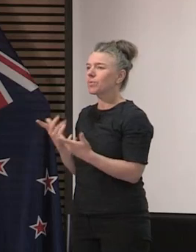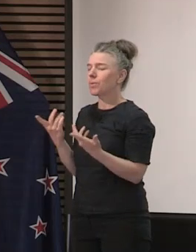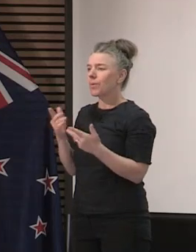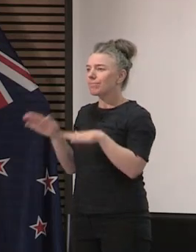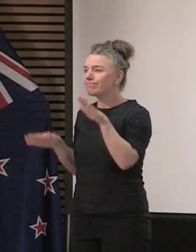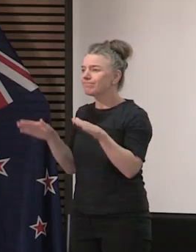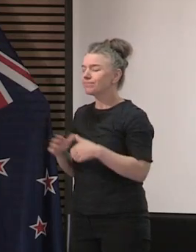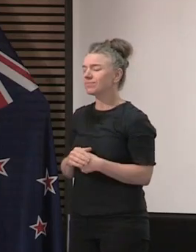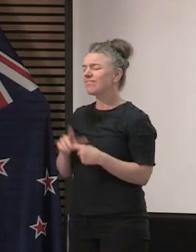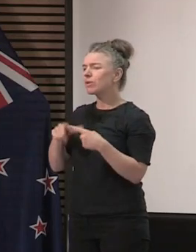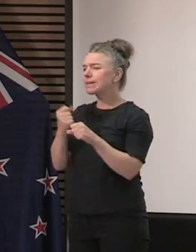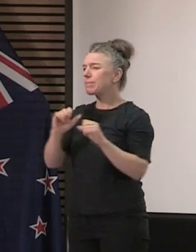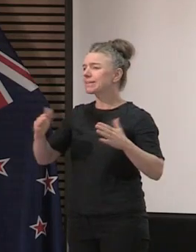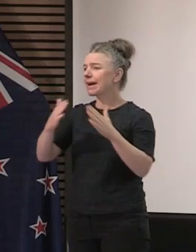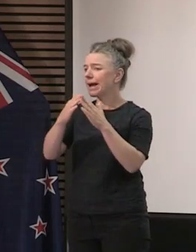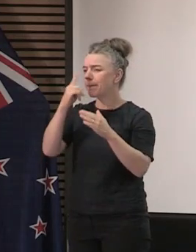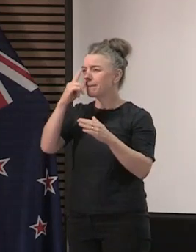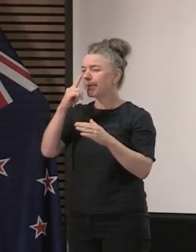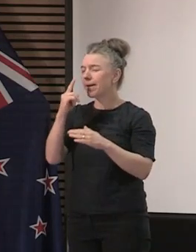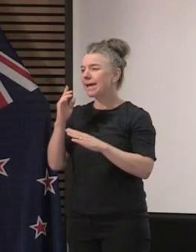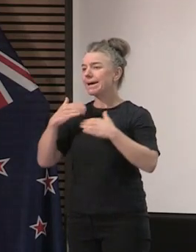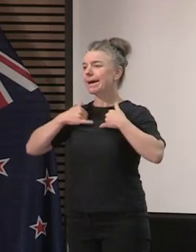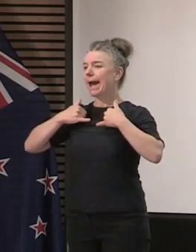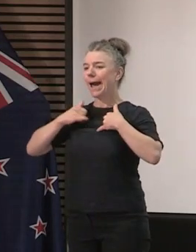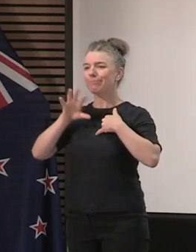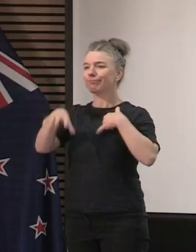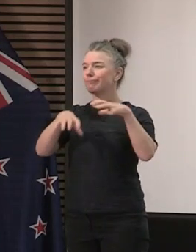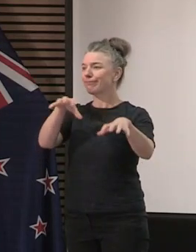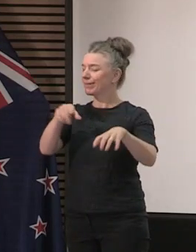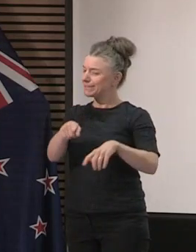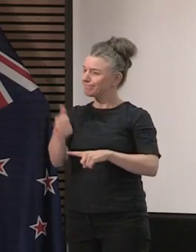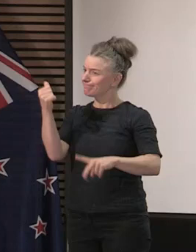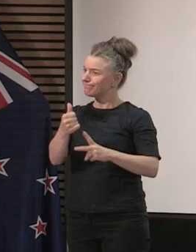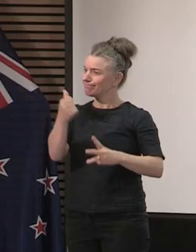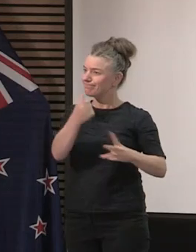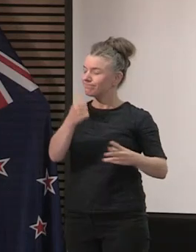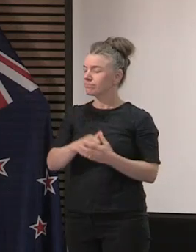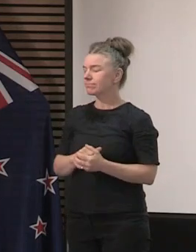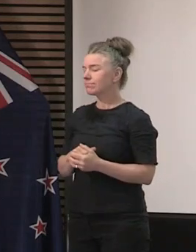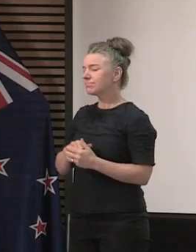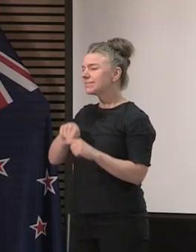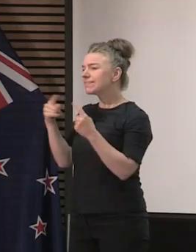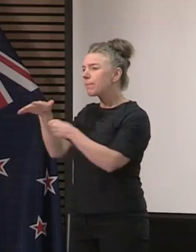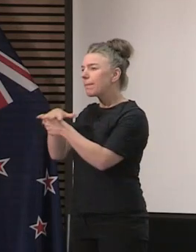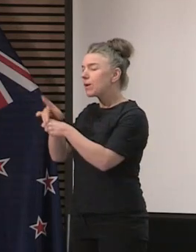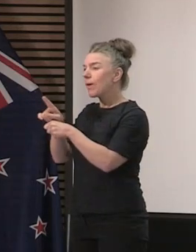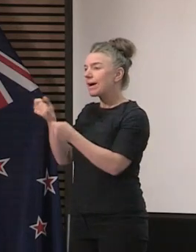that might result in rescue activity. In Taranaki, they have moved on freedom campers. In Canterbury, they've